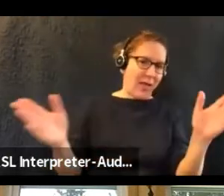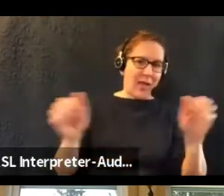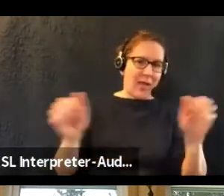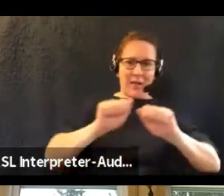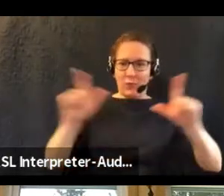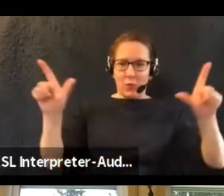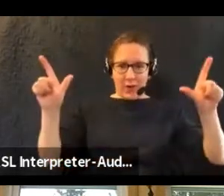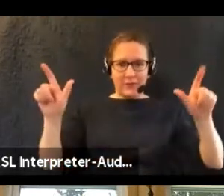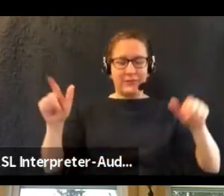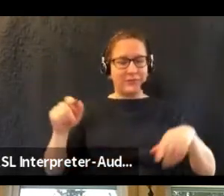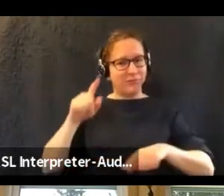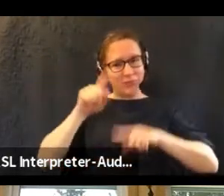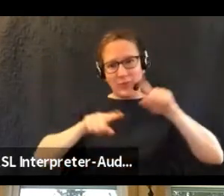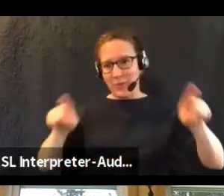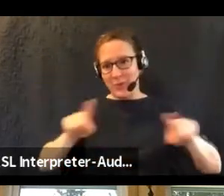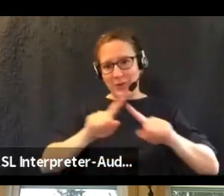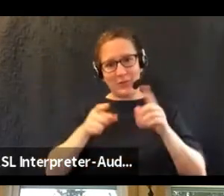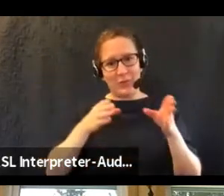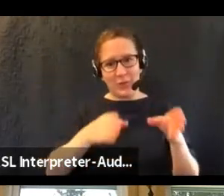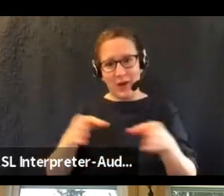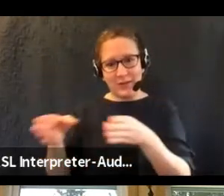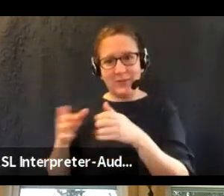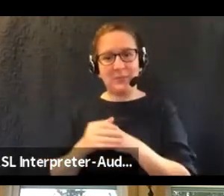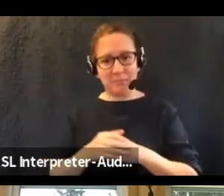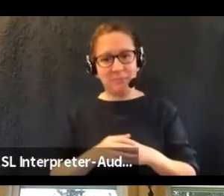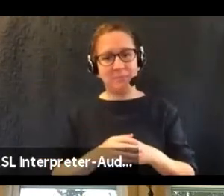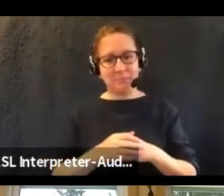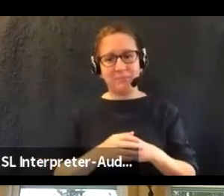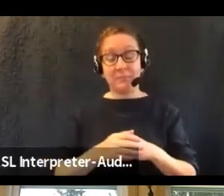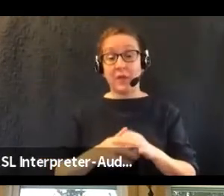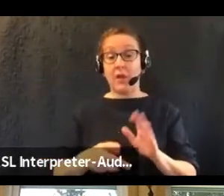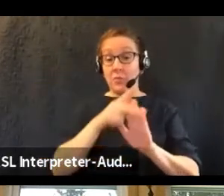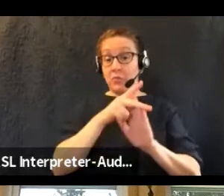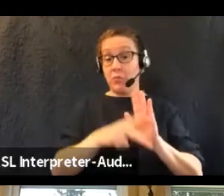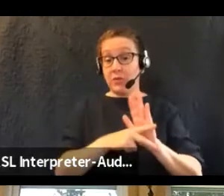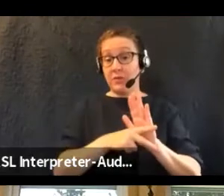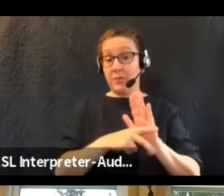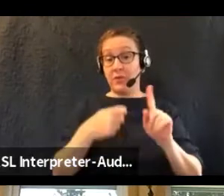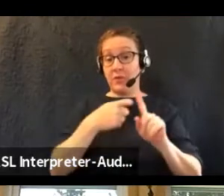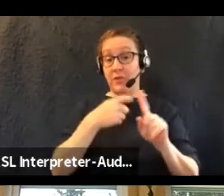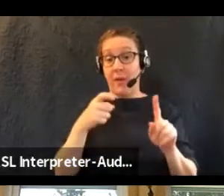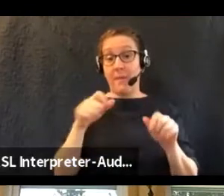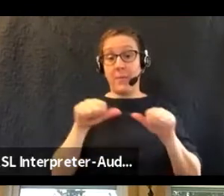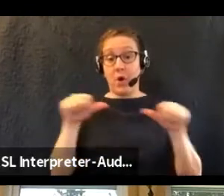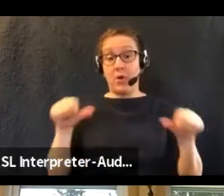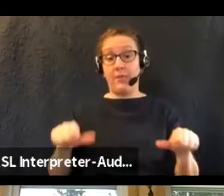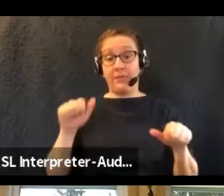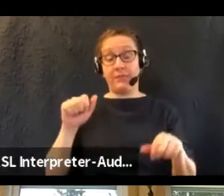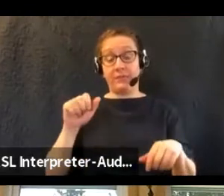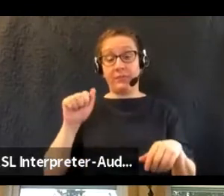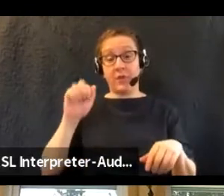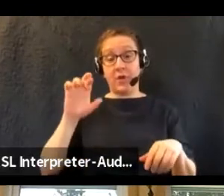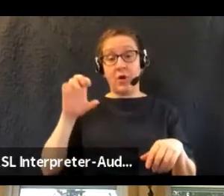in so many different ways. It's a principle that comes out of architecture and has been applied quite widely in the United